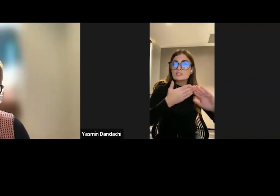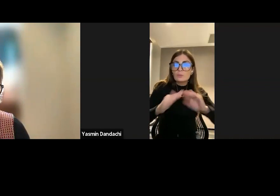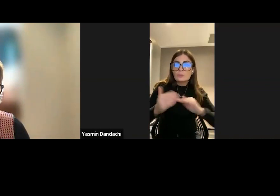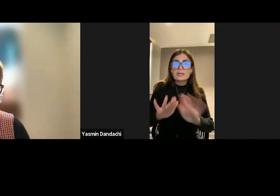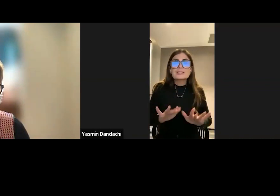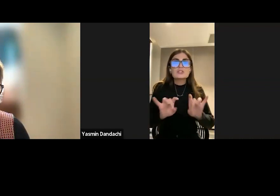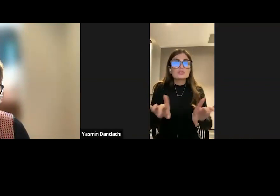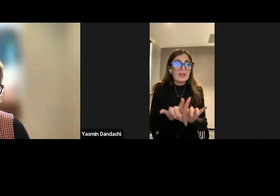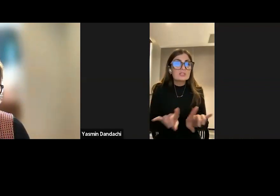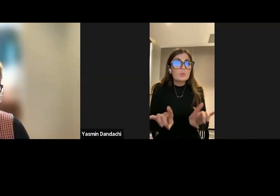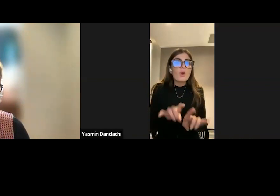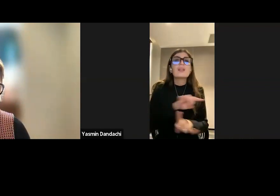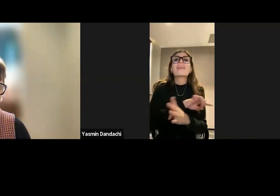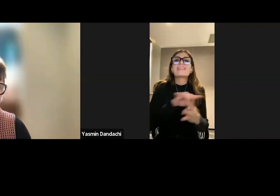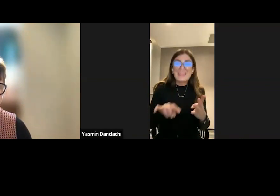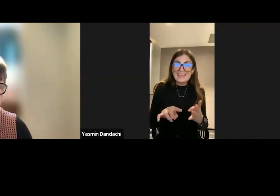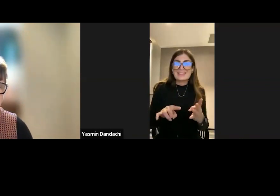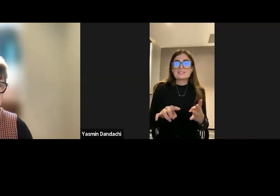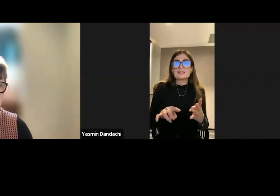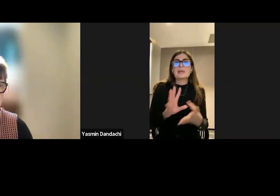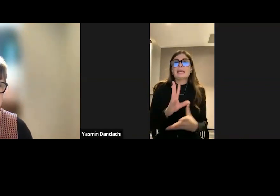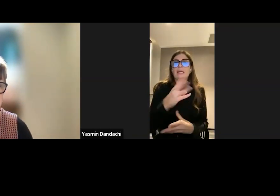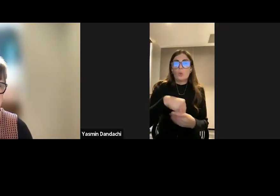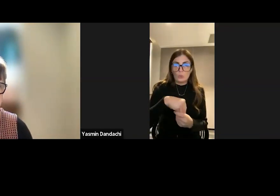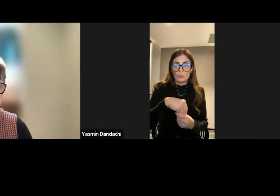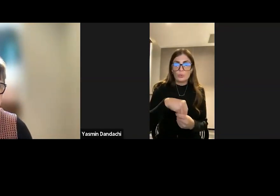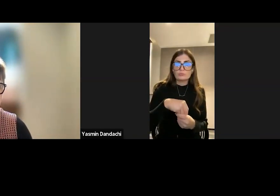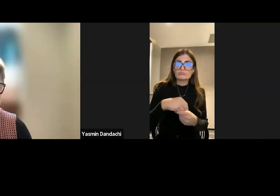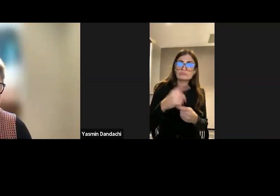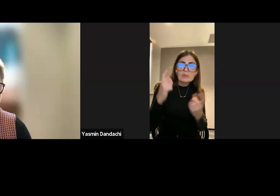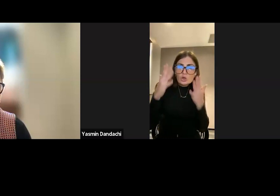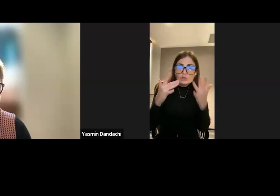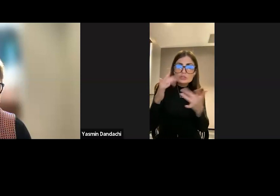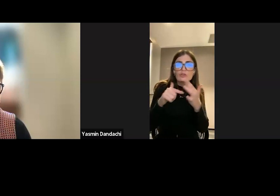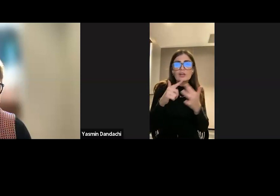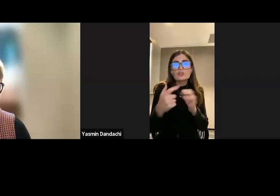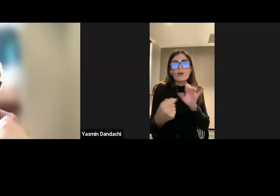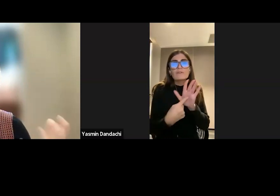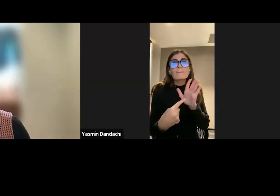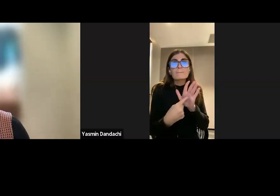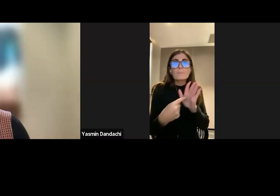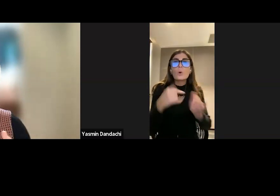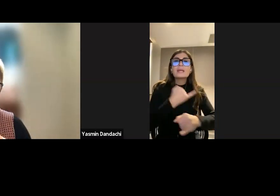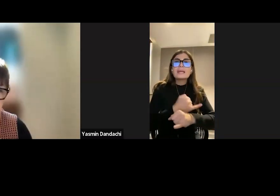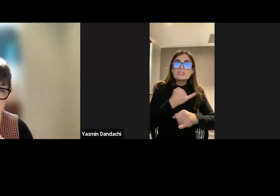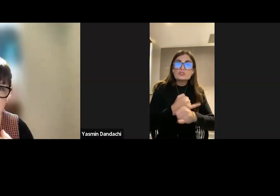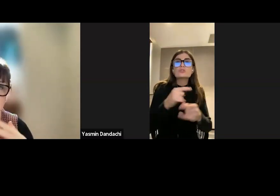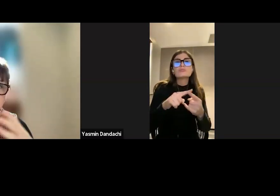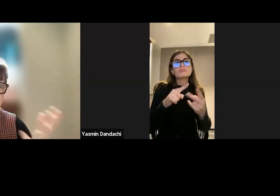And these commonalities include consideration of critical institutional spheres, the state, the market,